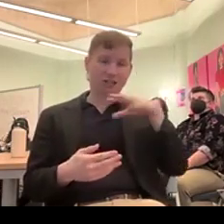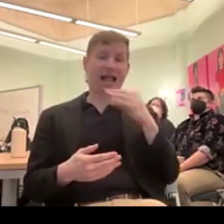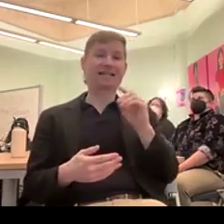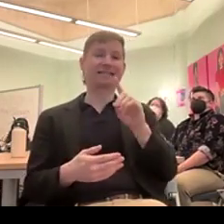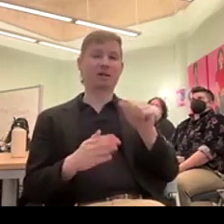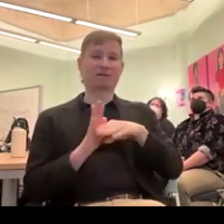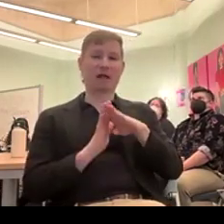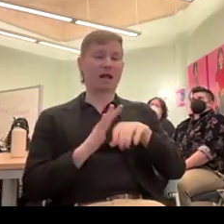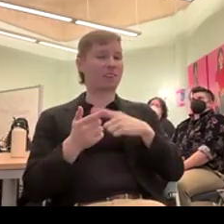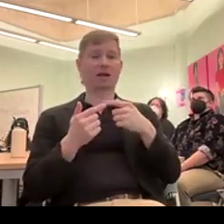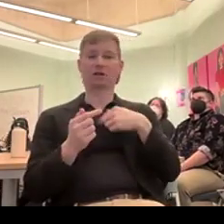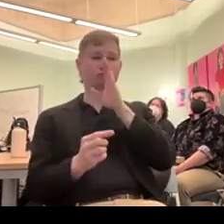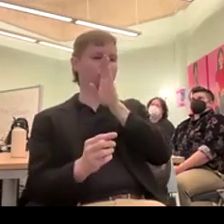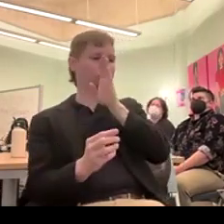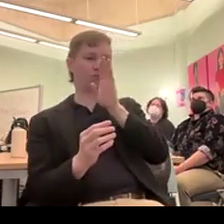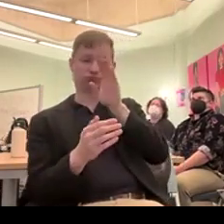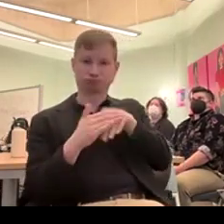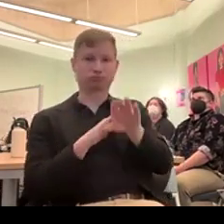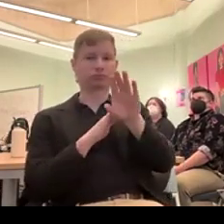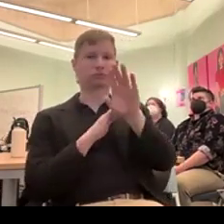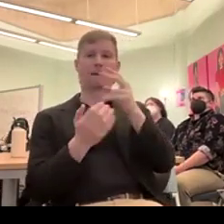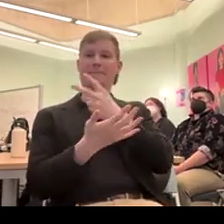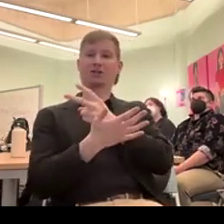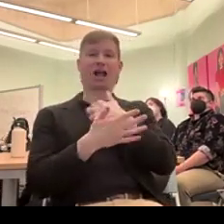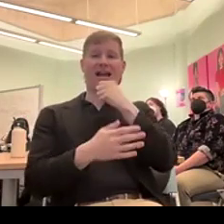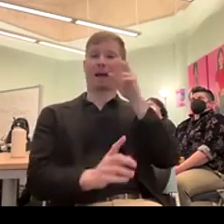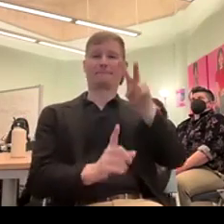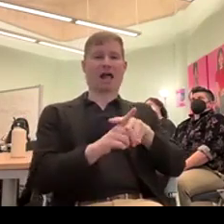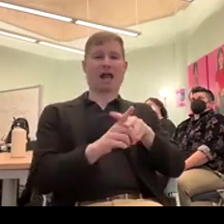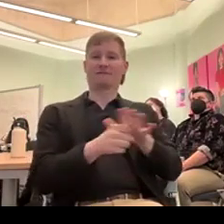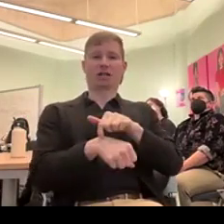and a minor in Disability and Human Development. And then I actually went straight into my masters,